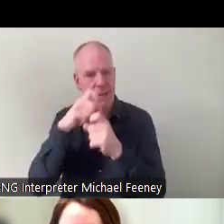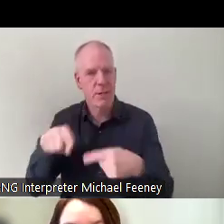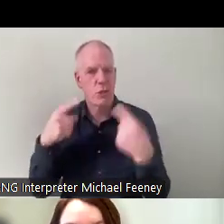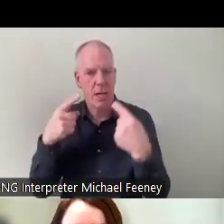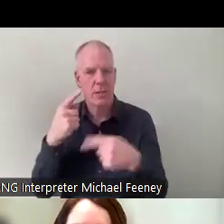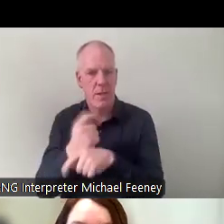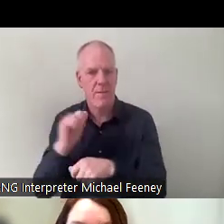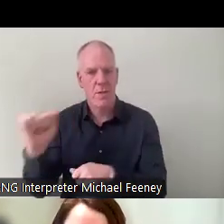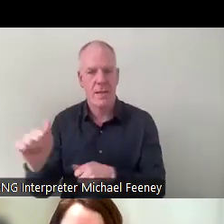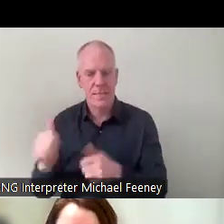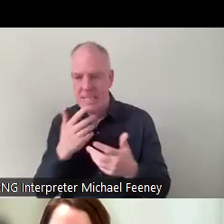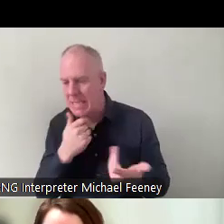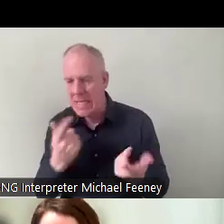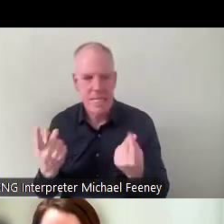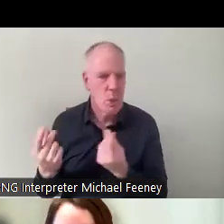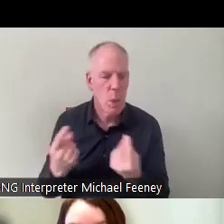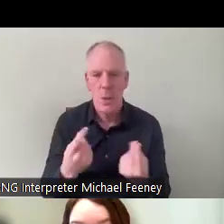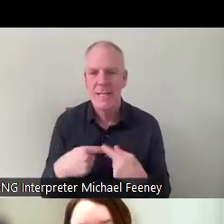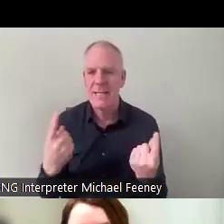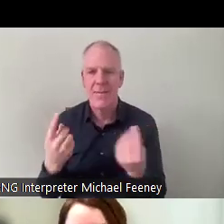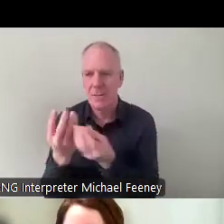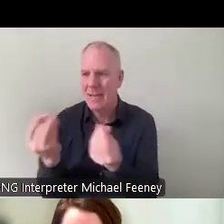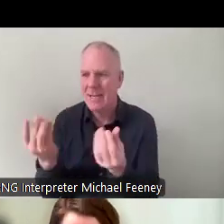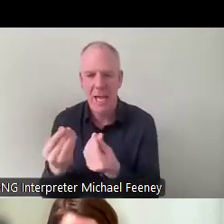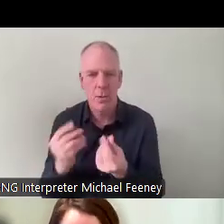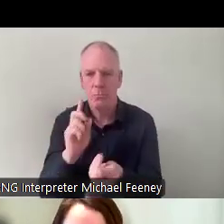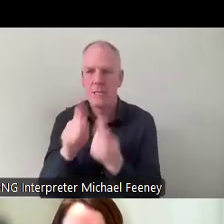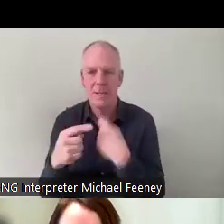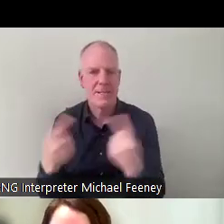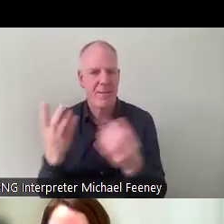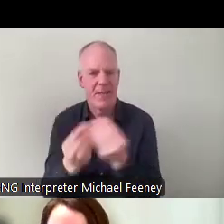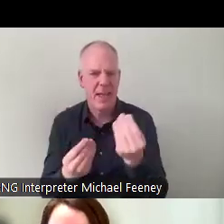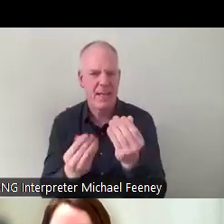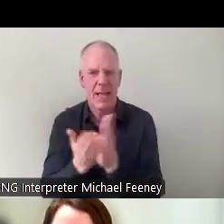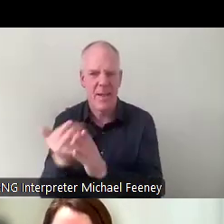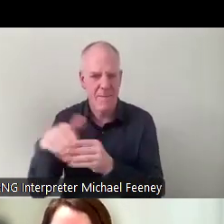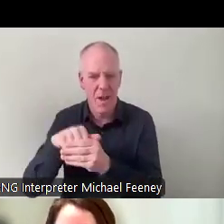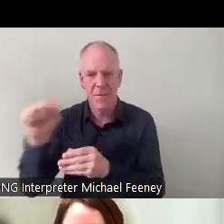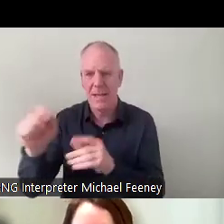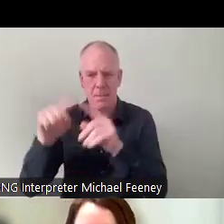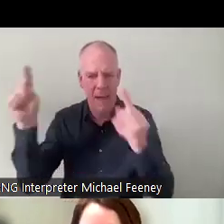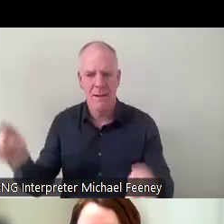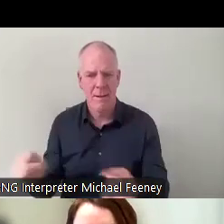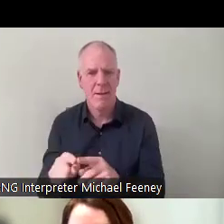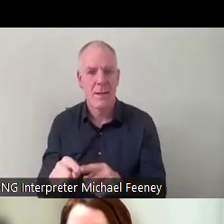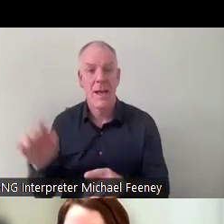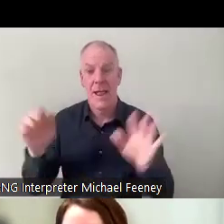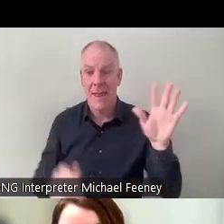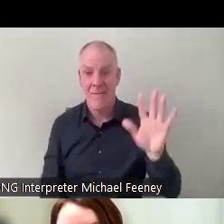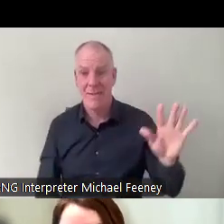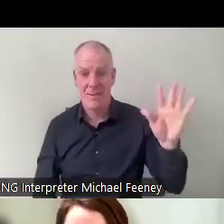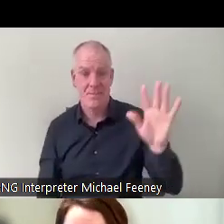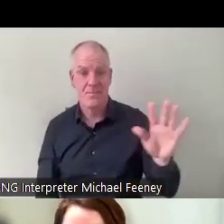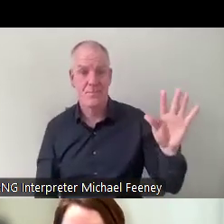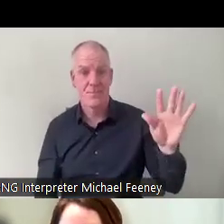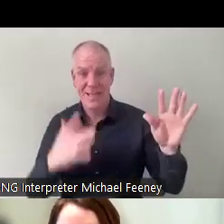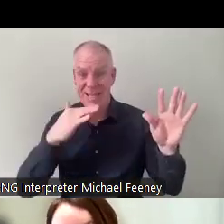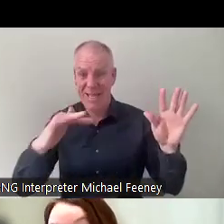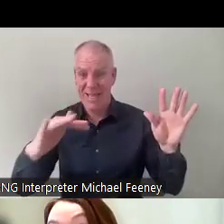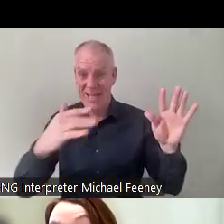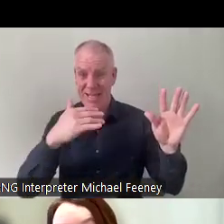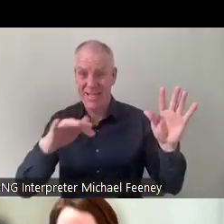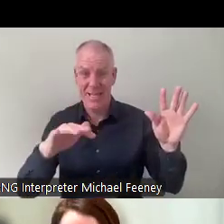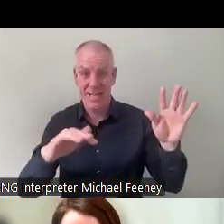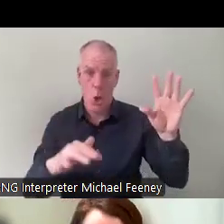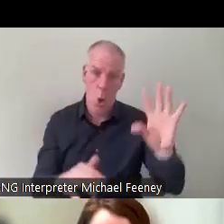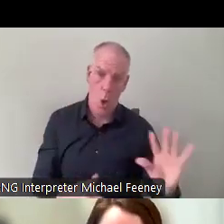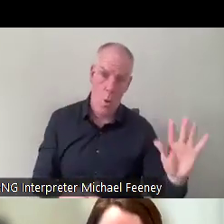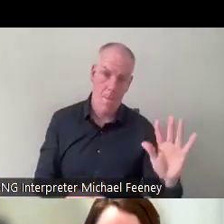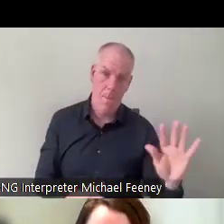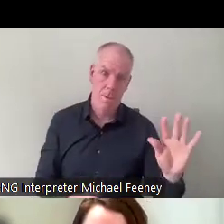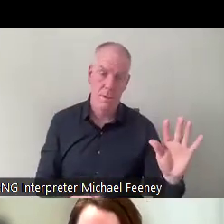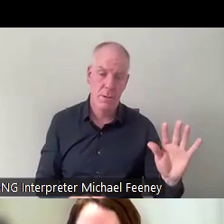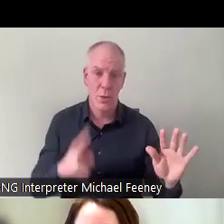this conundrum of differently reacting material layers on Mazzolino. On the left, you can see an area in the sea on the lower edge of the painting where the age cracks in